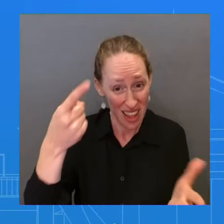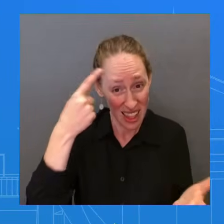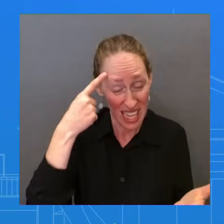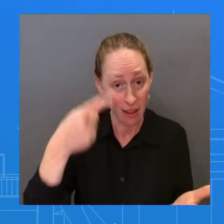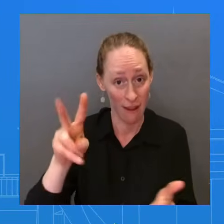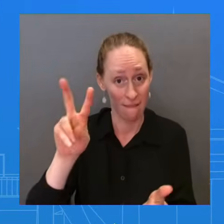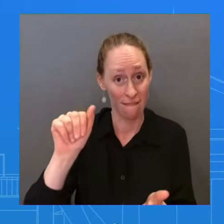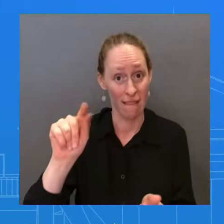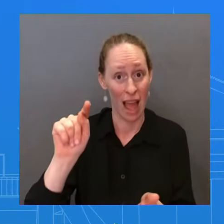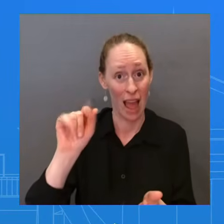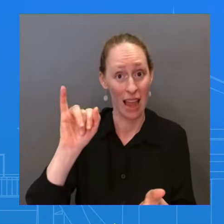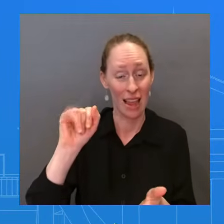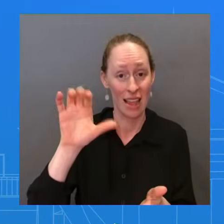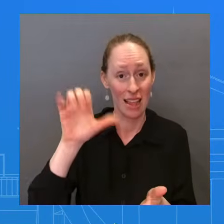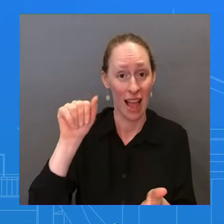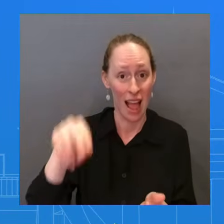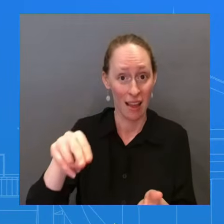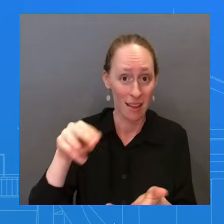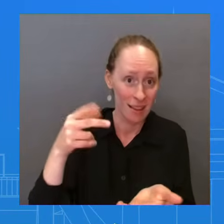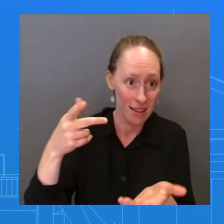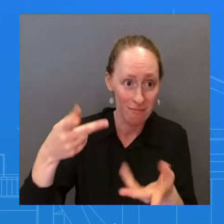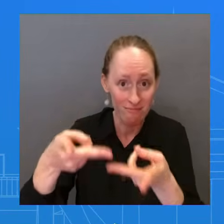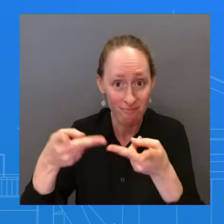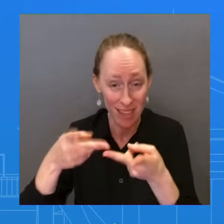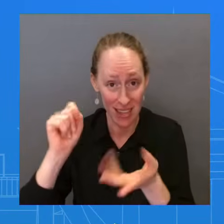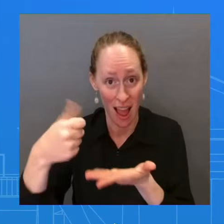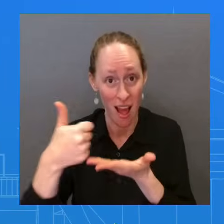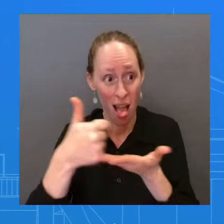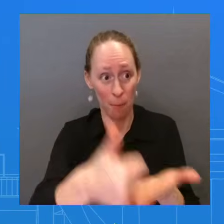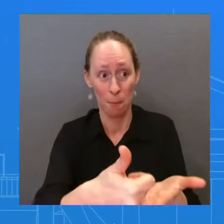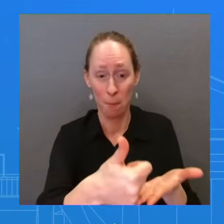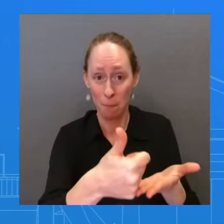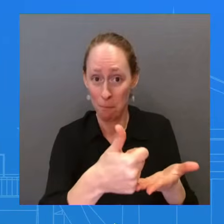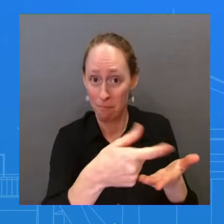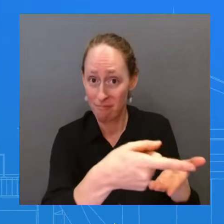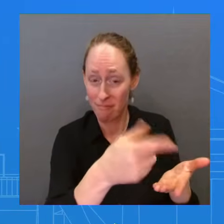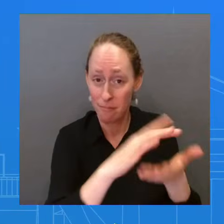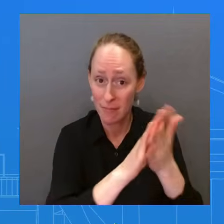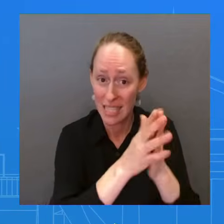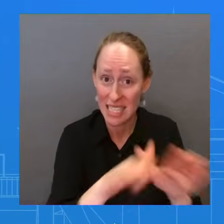that there could be many helpful interlocutors